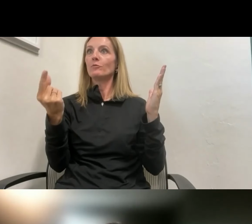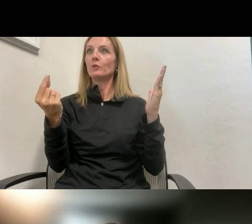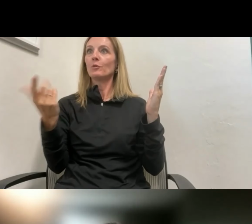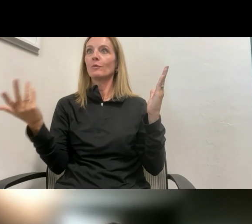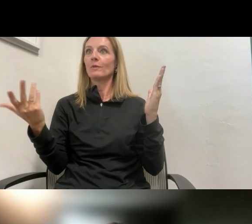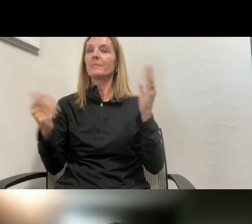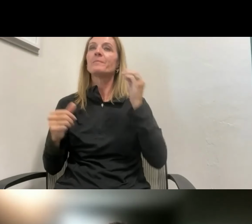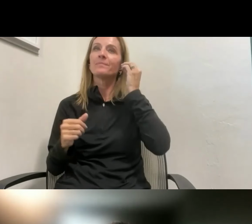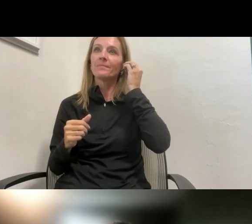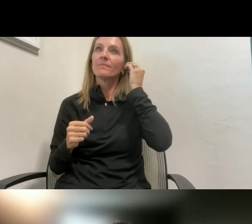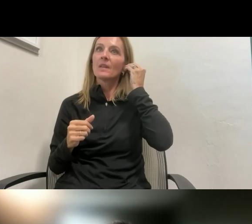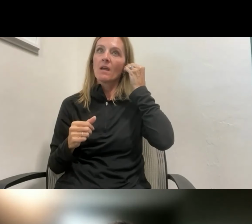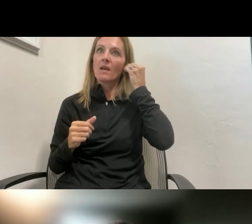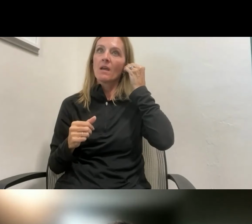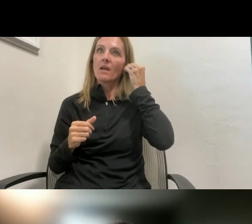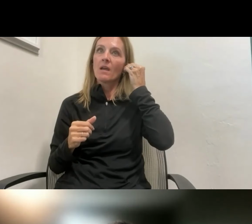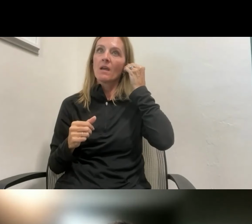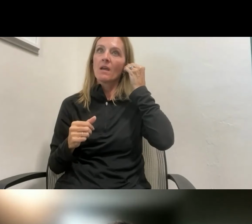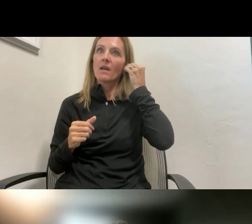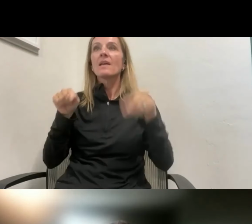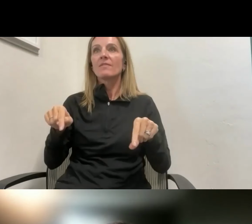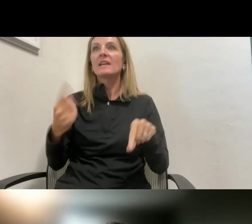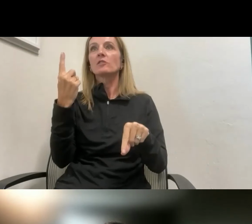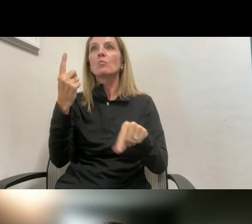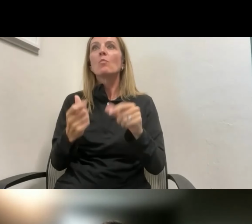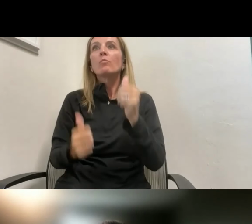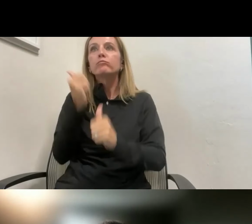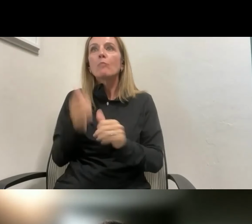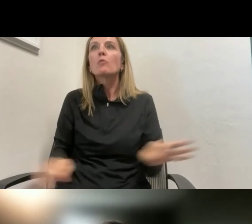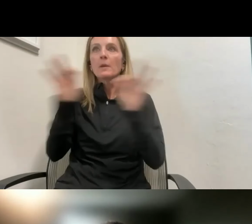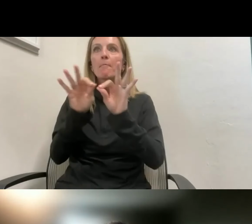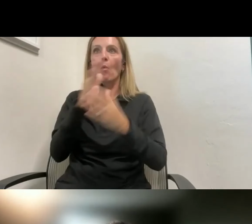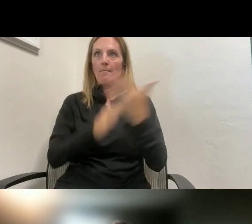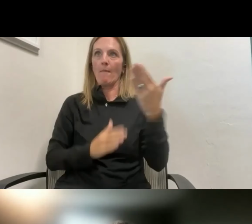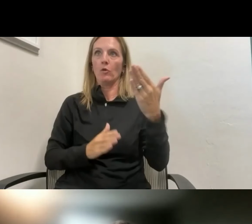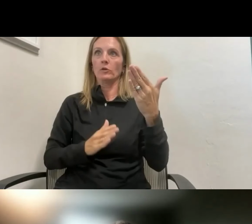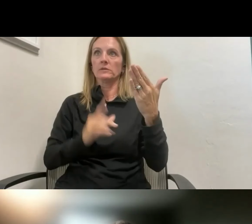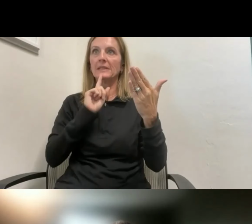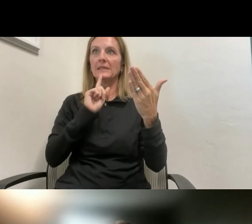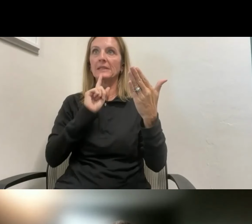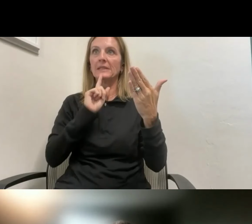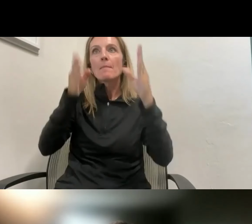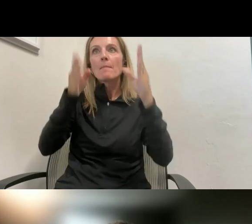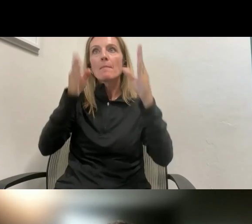most important parts of our plan; listening to our people. And this is where we lift up the